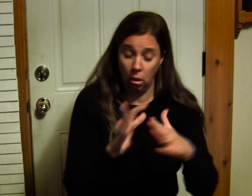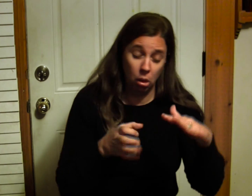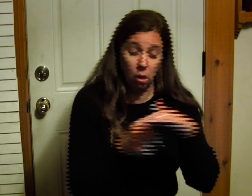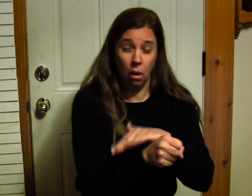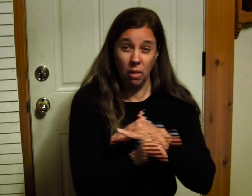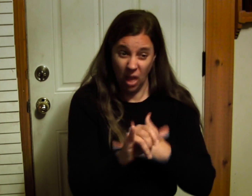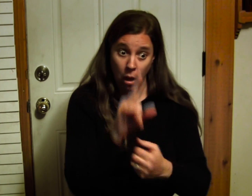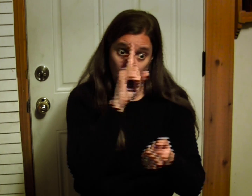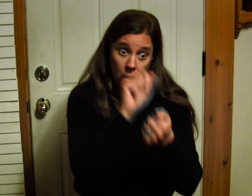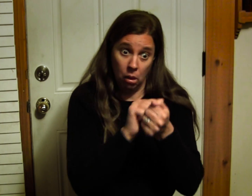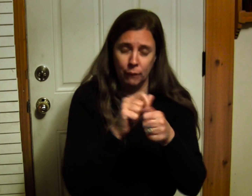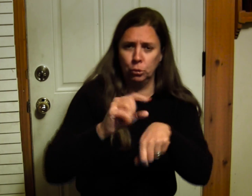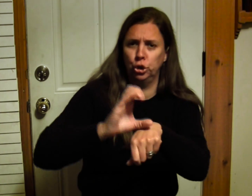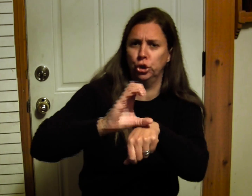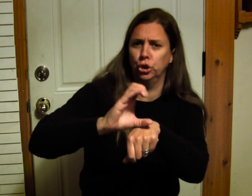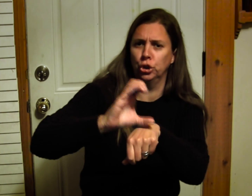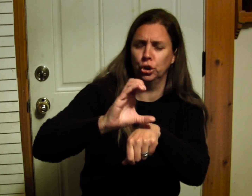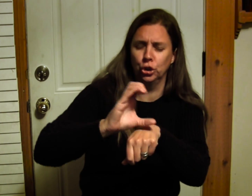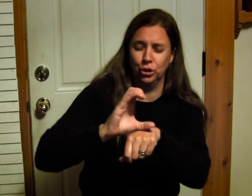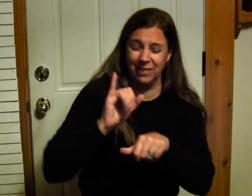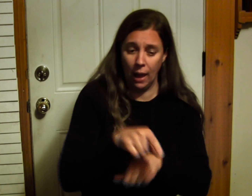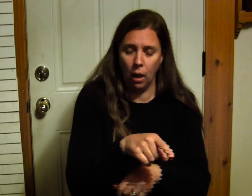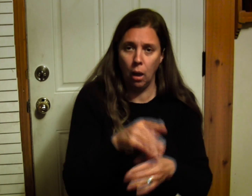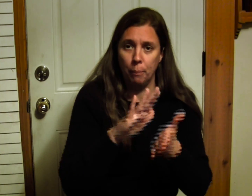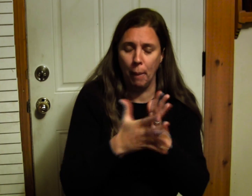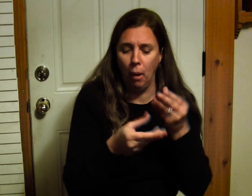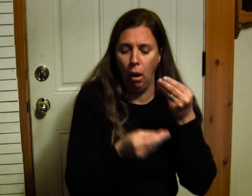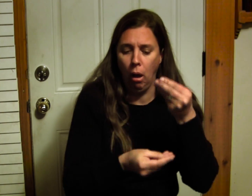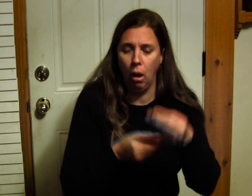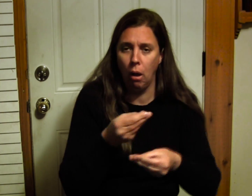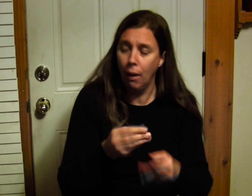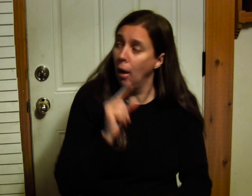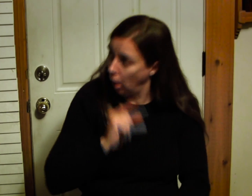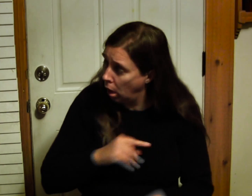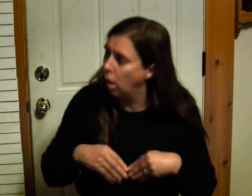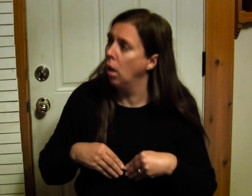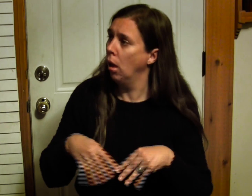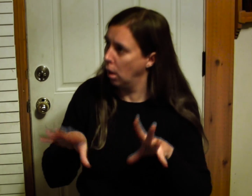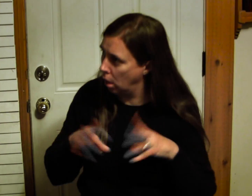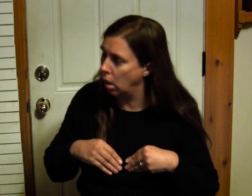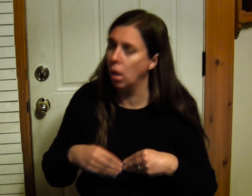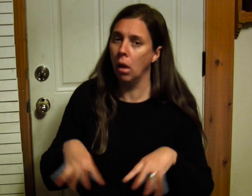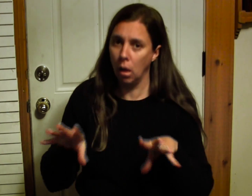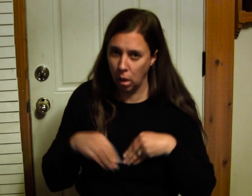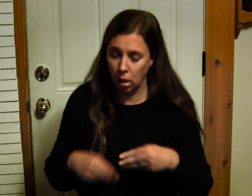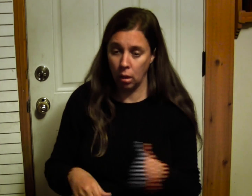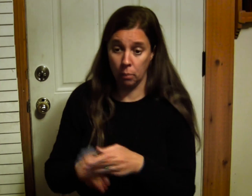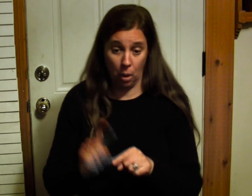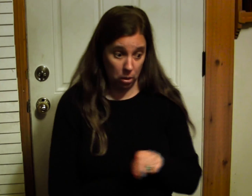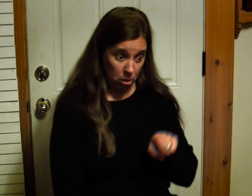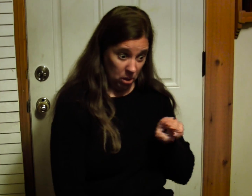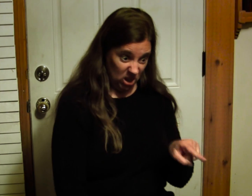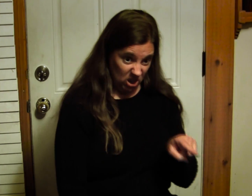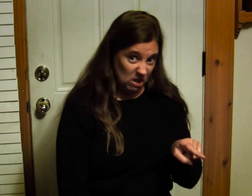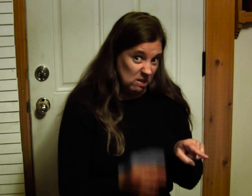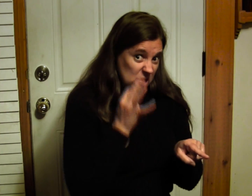schools where they could make the greatest Christian influence on them. Those beliefs are passed from generation to generation, accepting the White Man’s way.